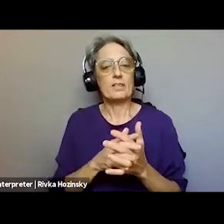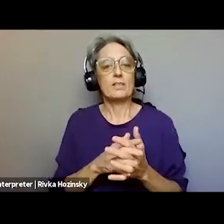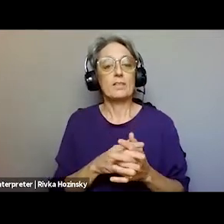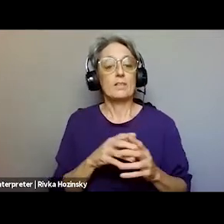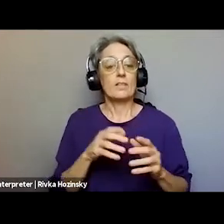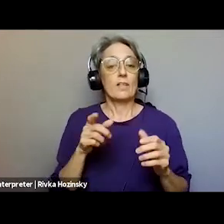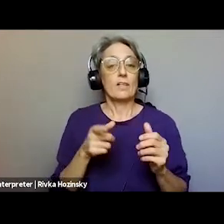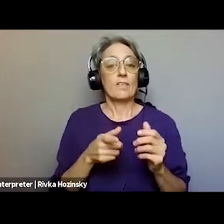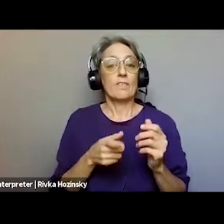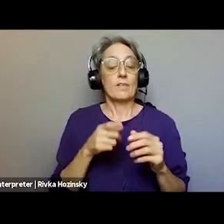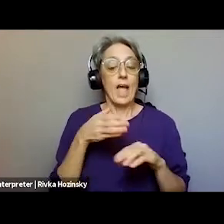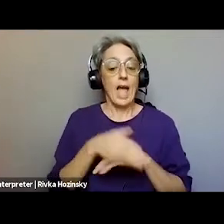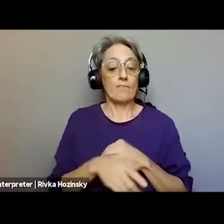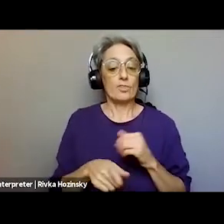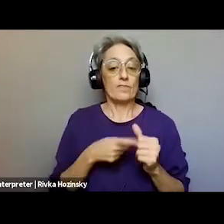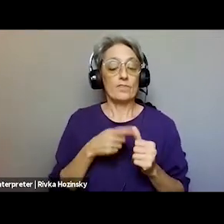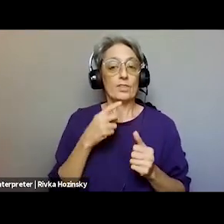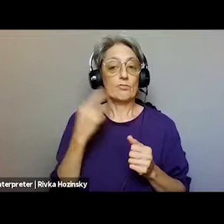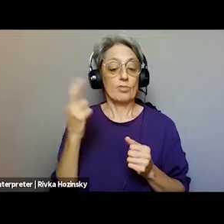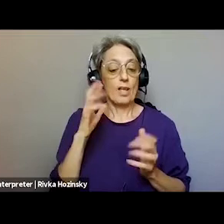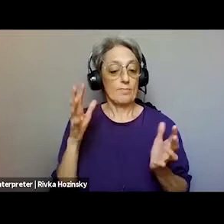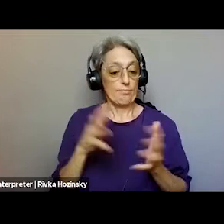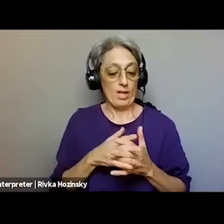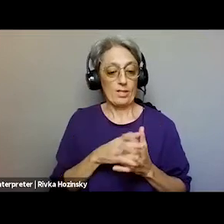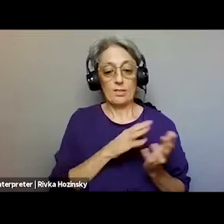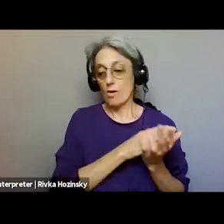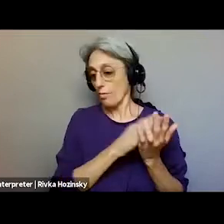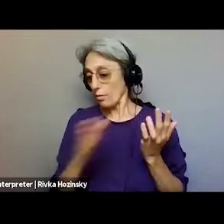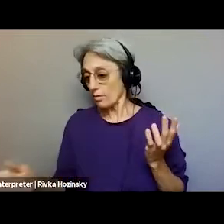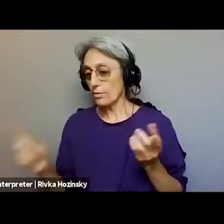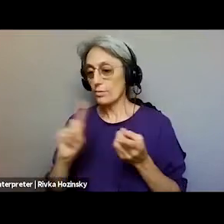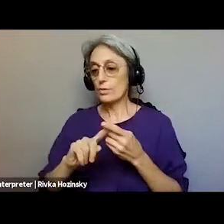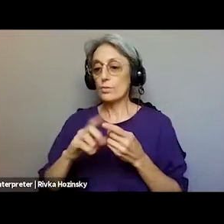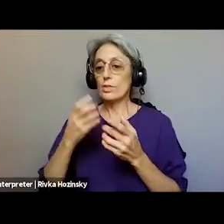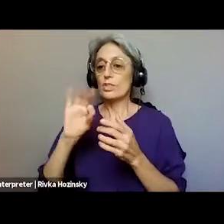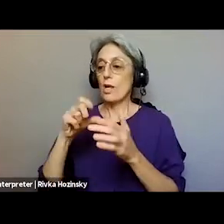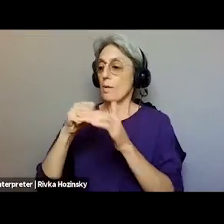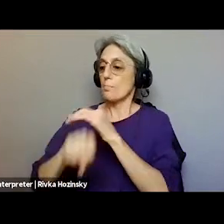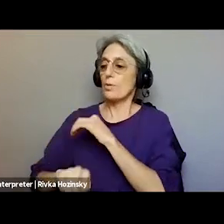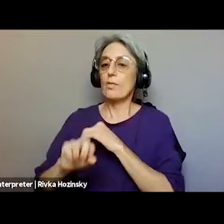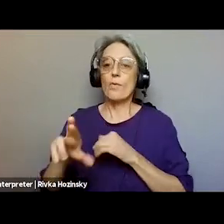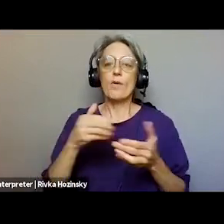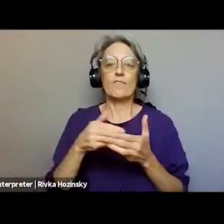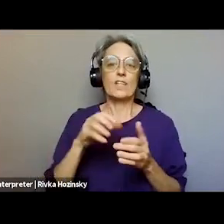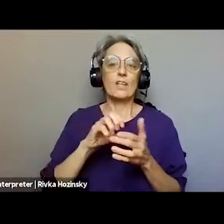identification to childbirth or fetal loss. These visits usually include a physical exam and